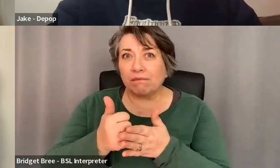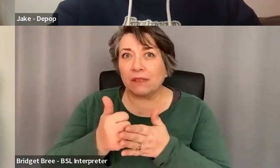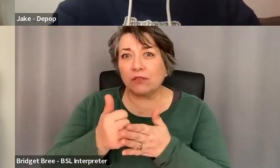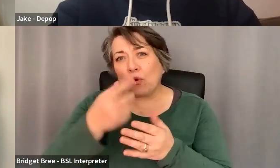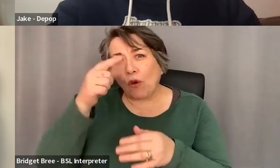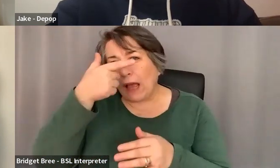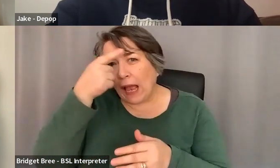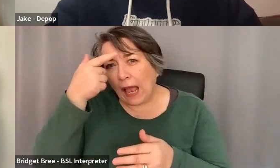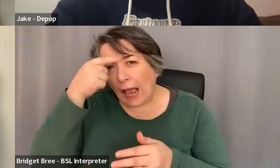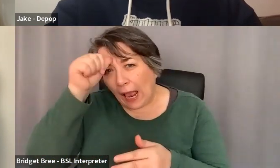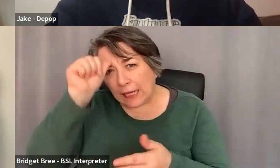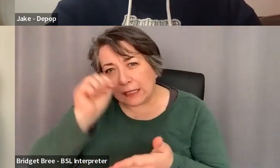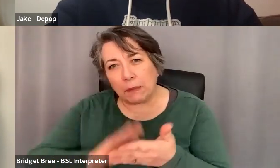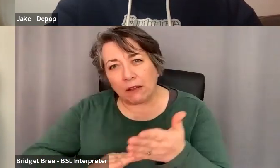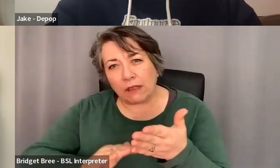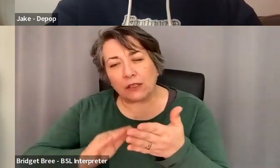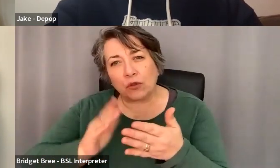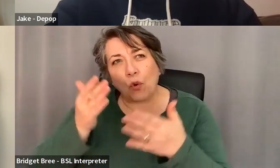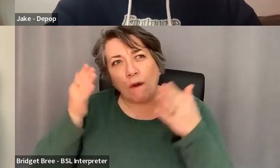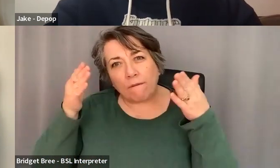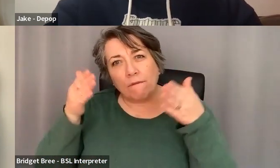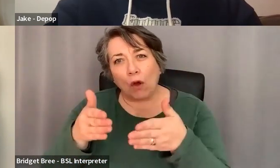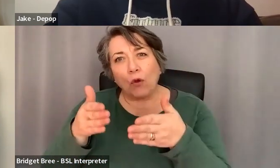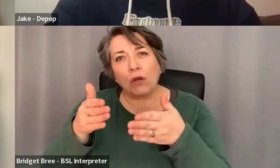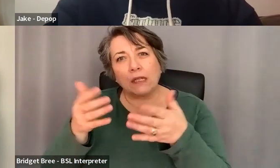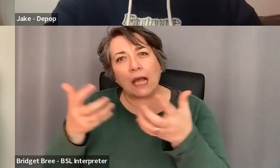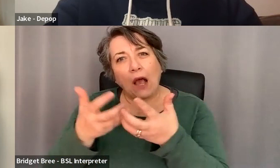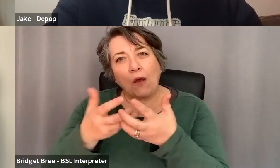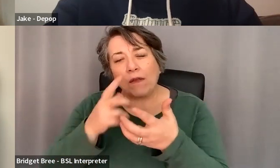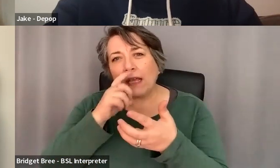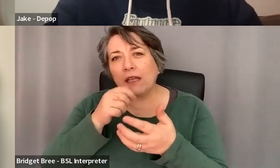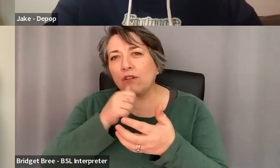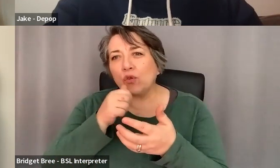focus, to find somewhere that they could really use those those skills.